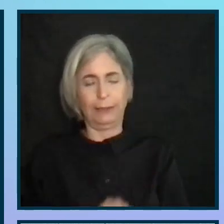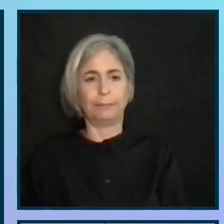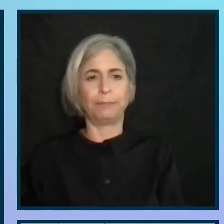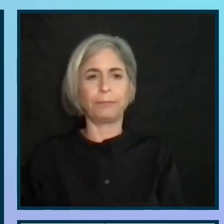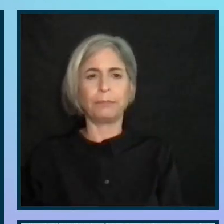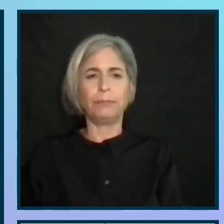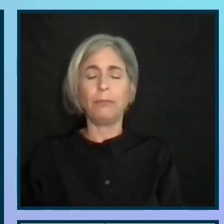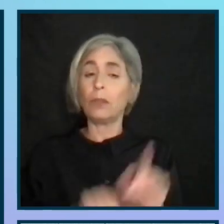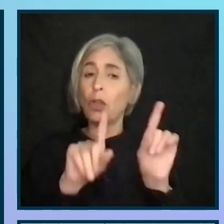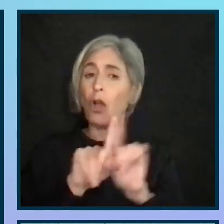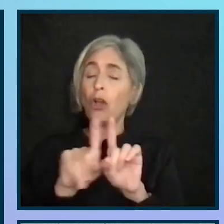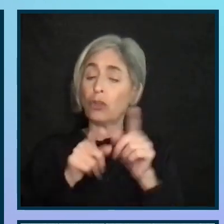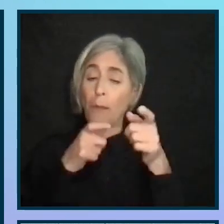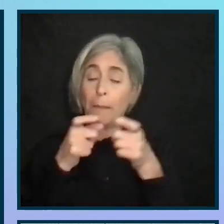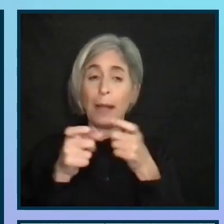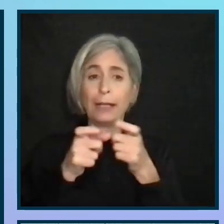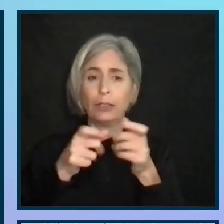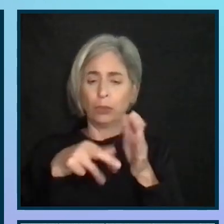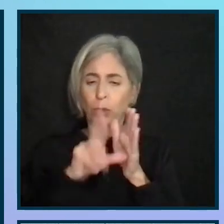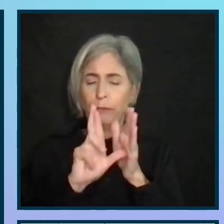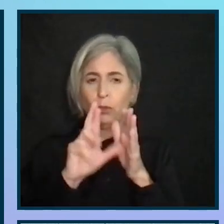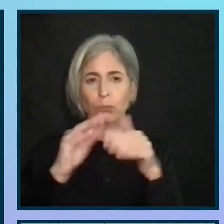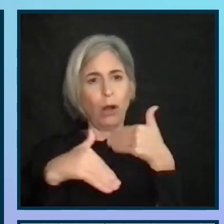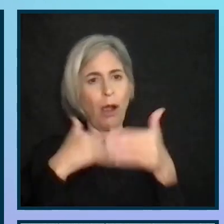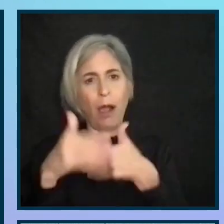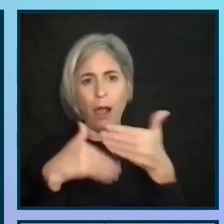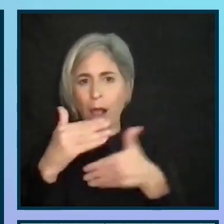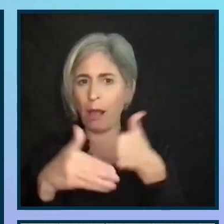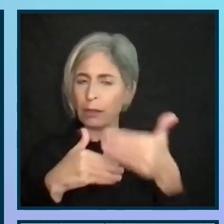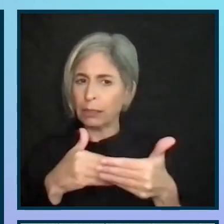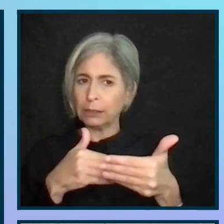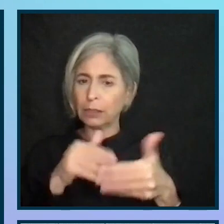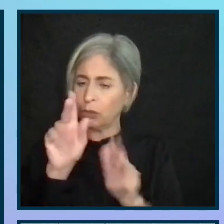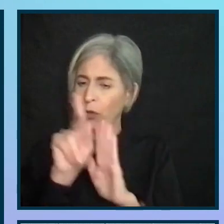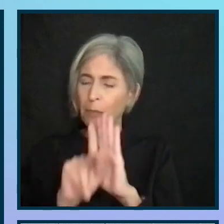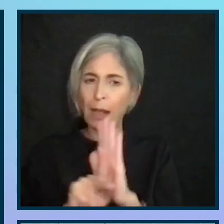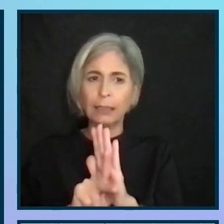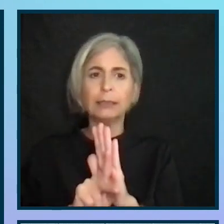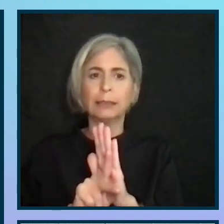You're also gonna wanna monitor and review progress that your policy is being adhered to.